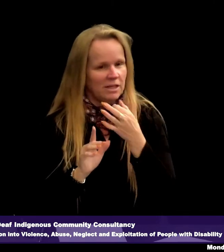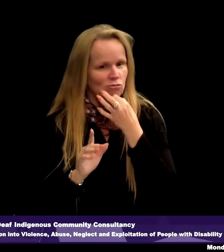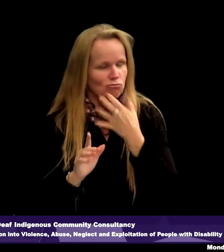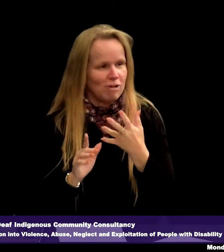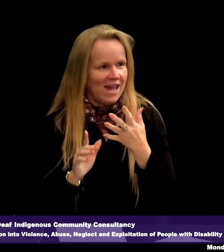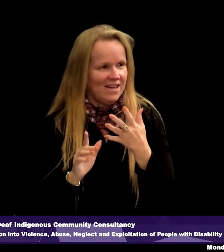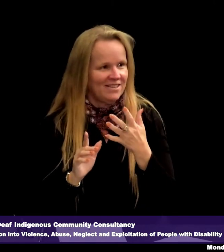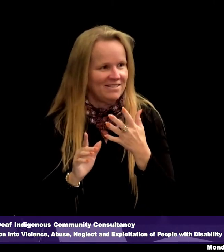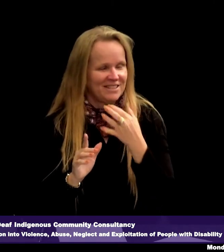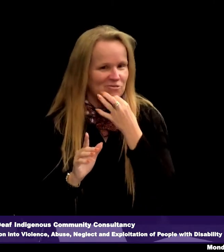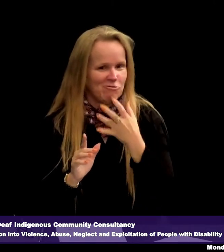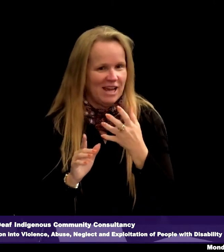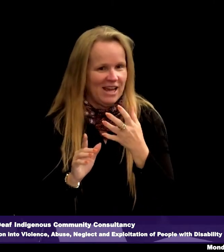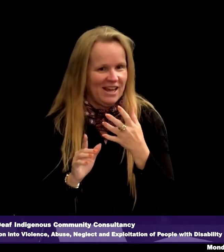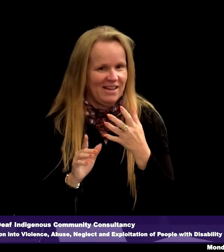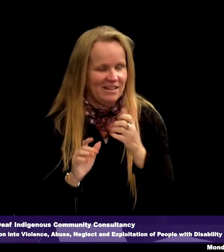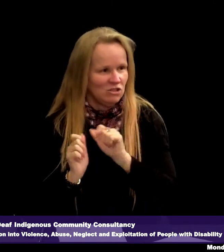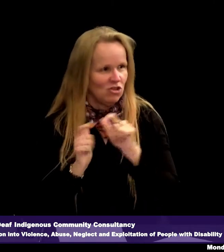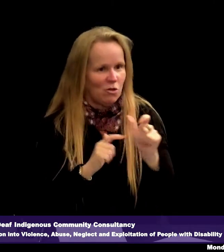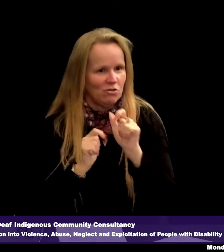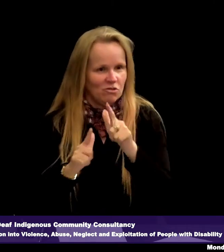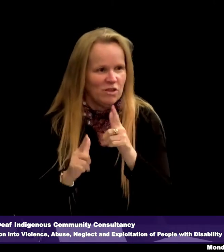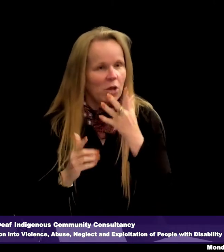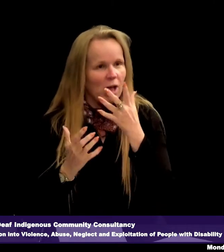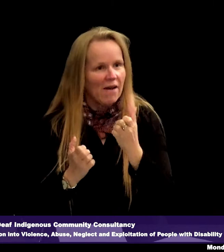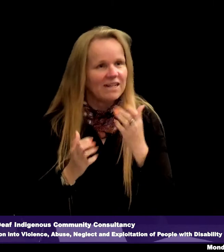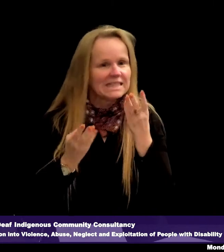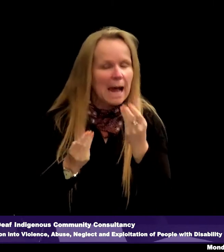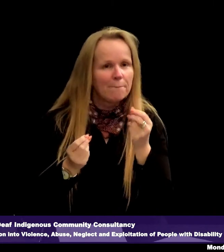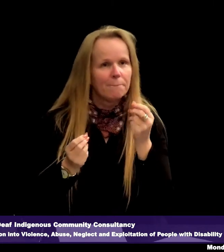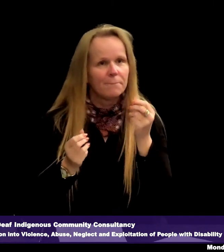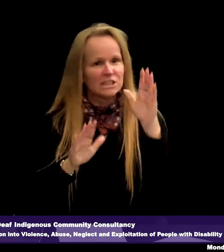not the case. It's quite rare that you can go to different communities.